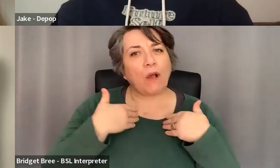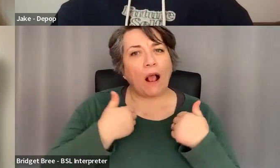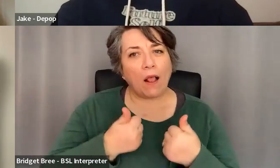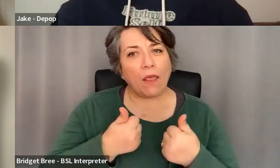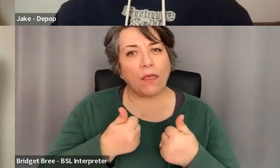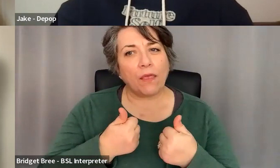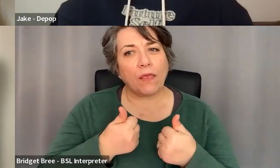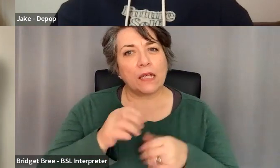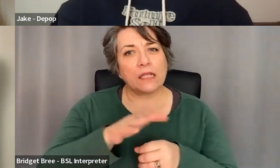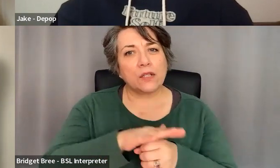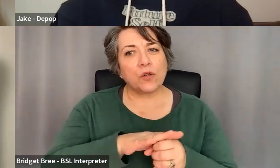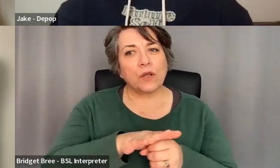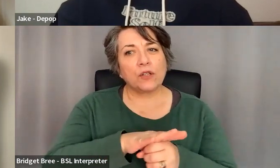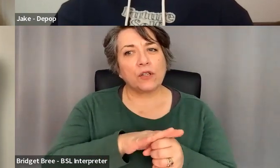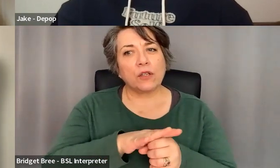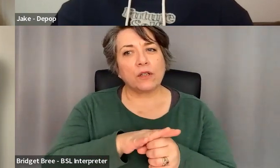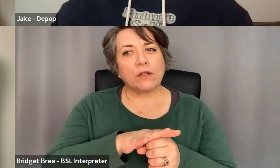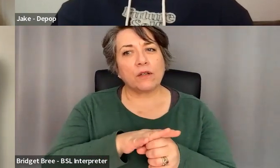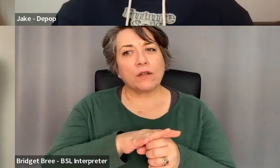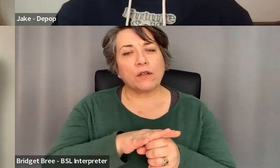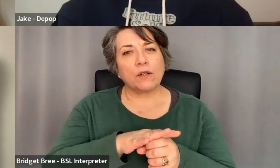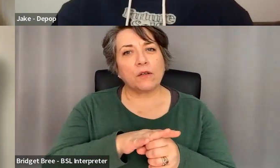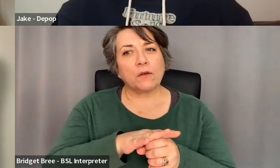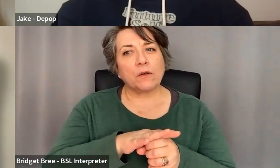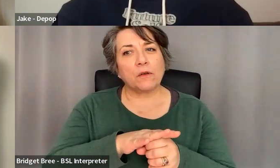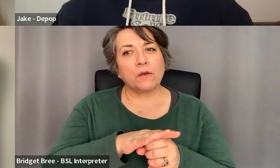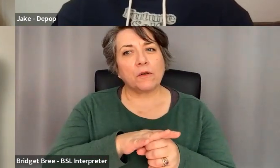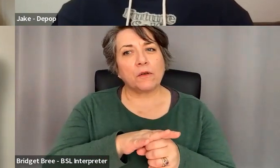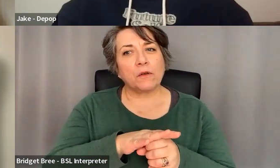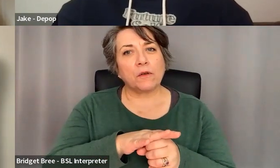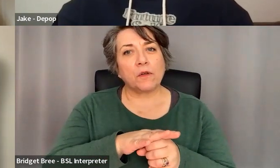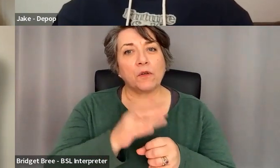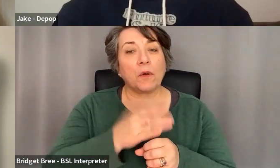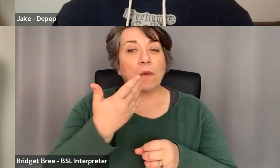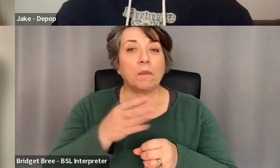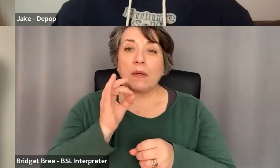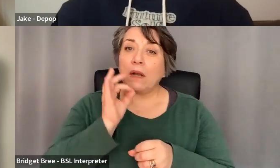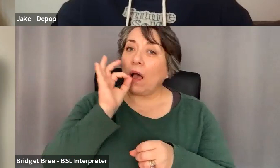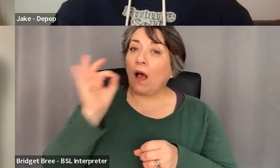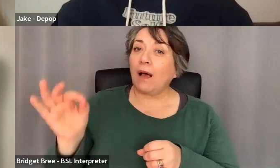whereby we've used our occupational health provider to understand what what adjustments